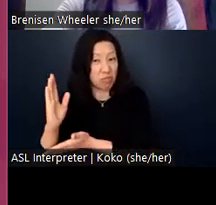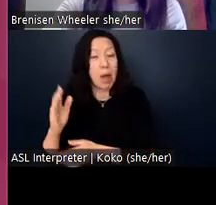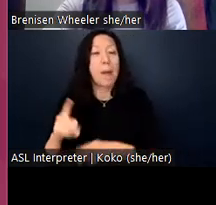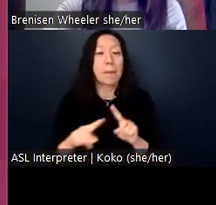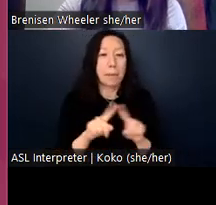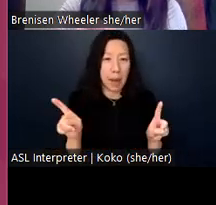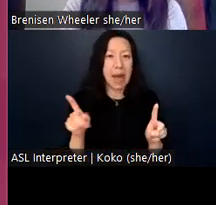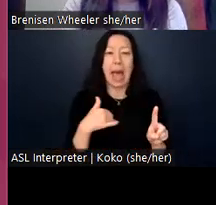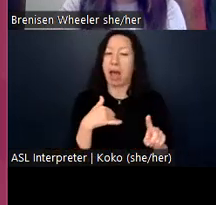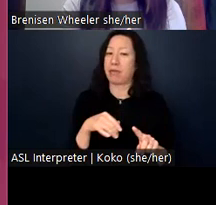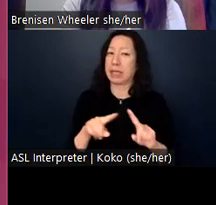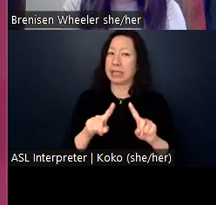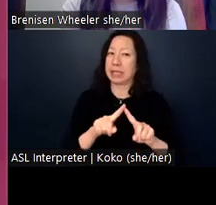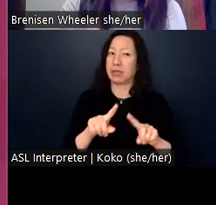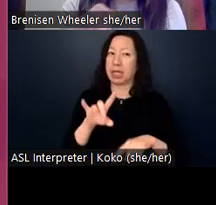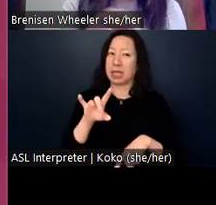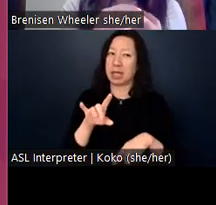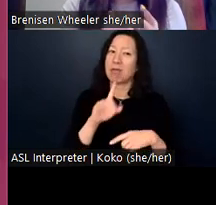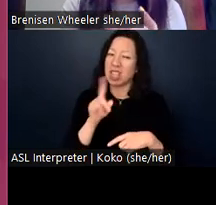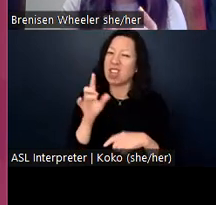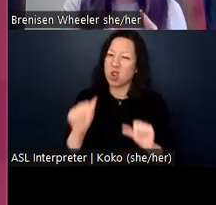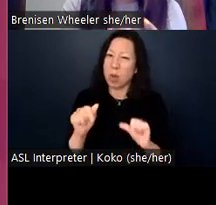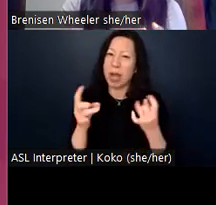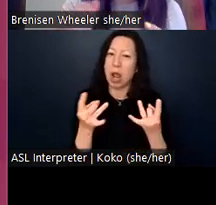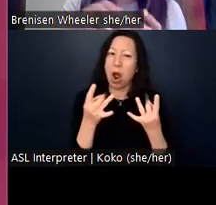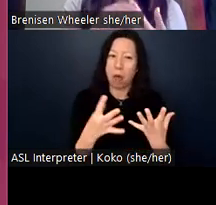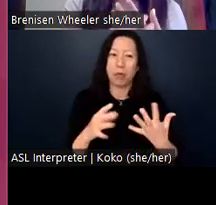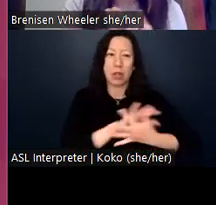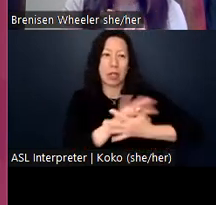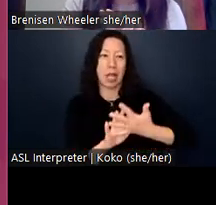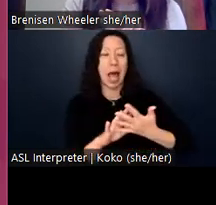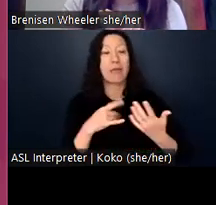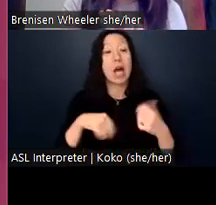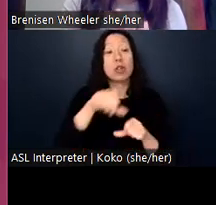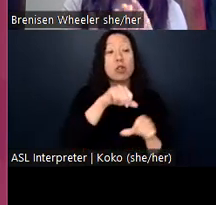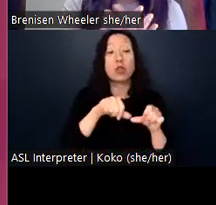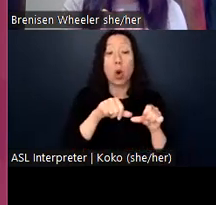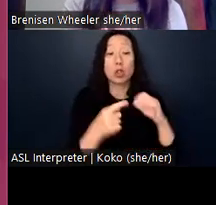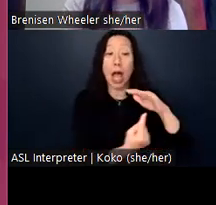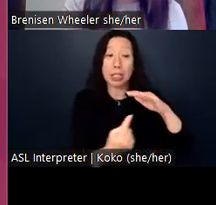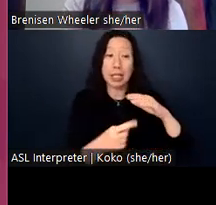are social isolation, powerful criticism, constant blame, and harmful anchor.